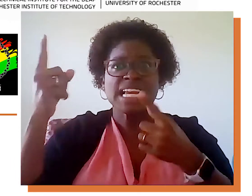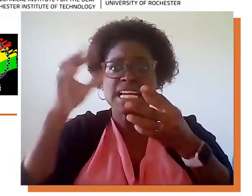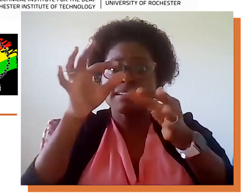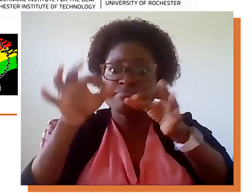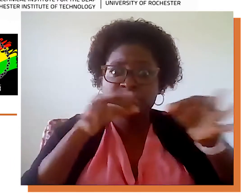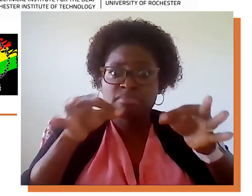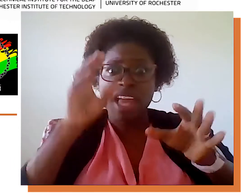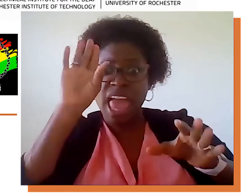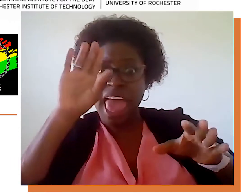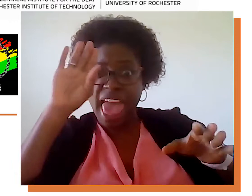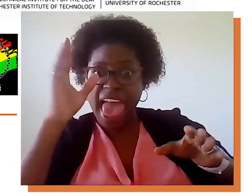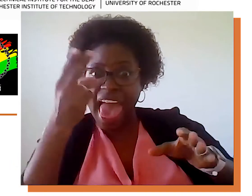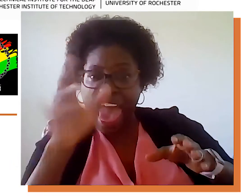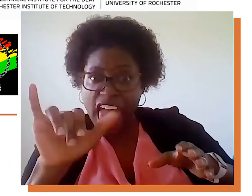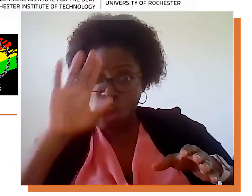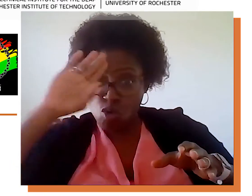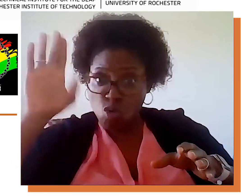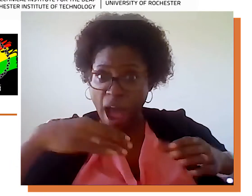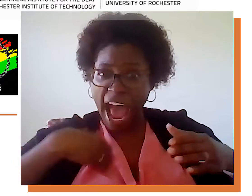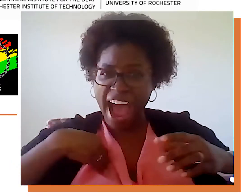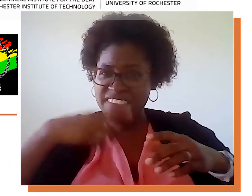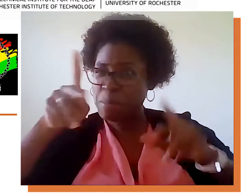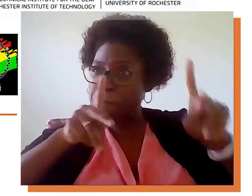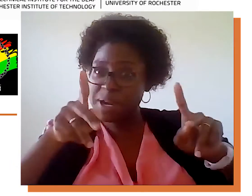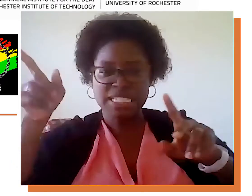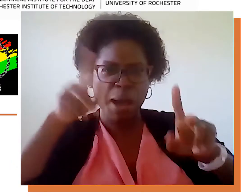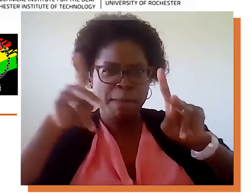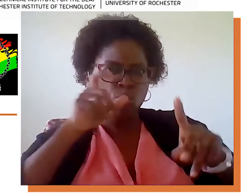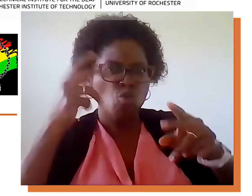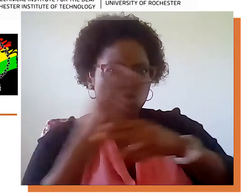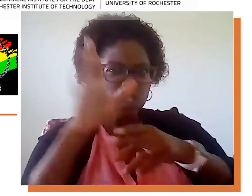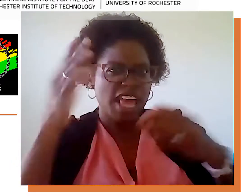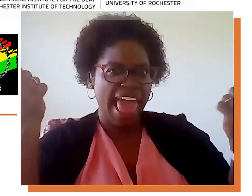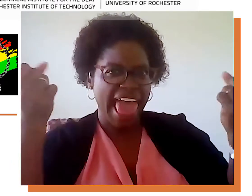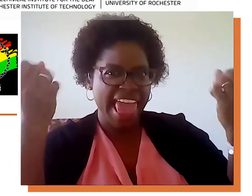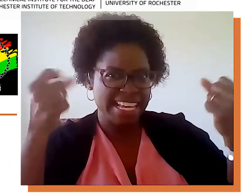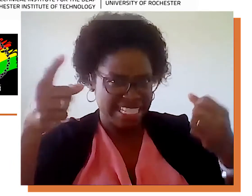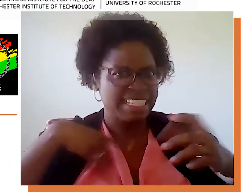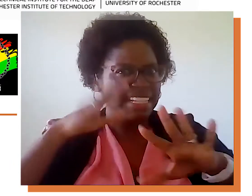and he would travel from Ohio to R.I.T. while working full-time to get his degree.